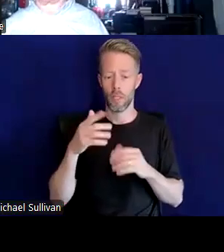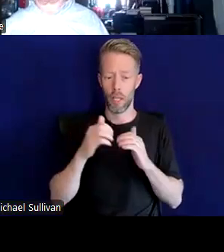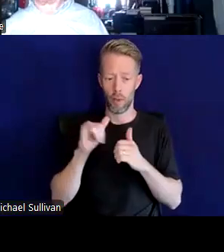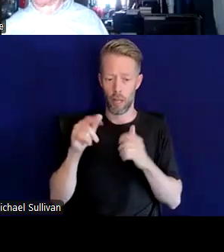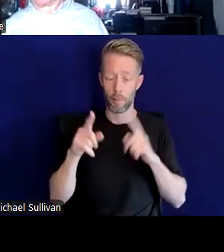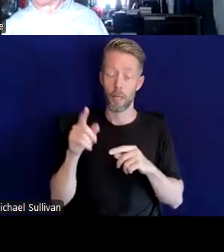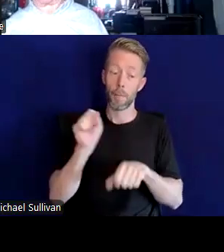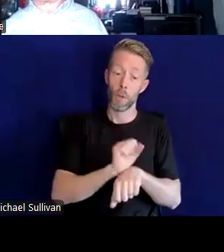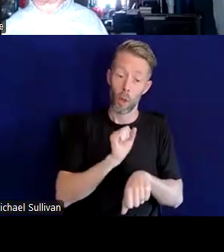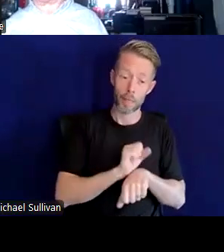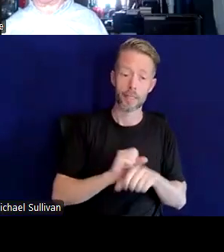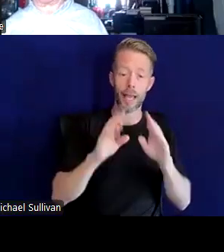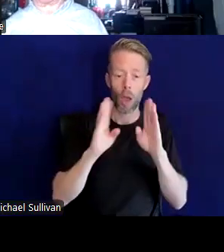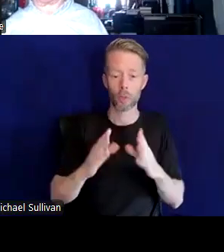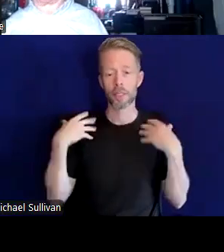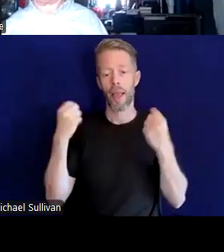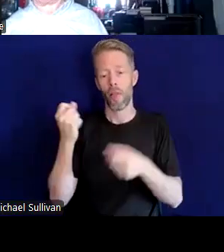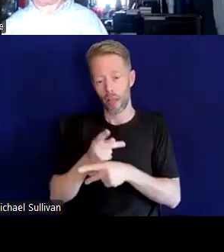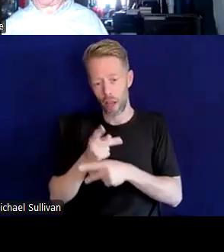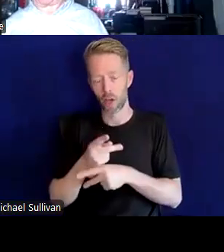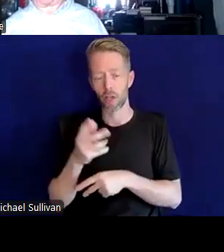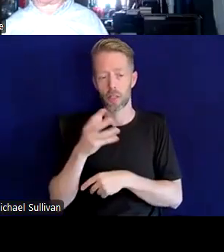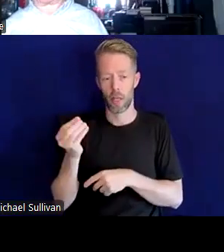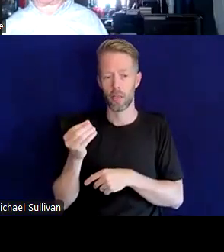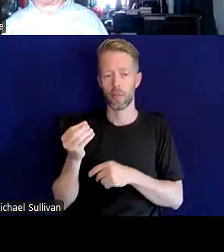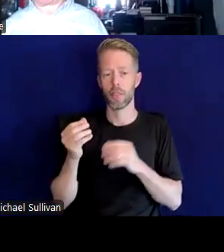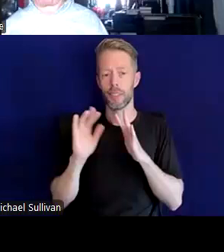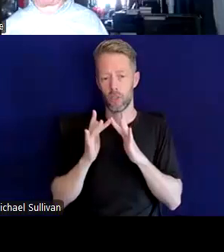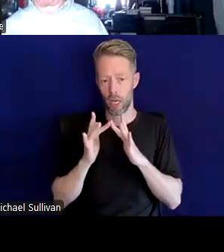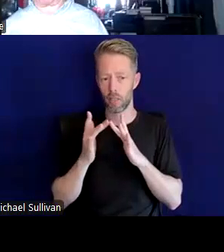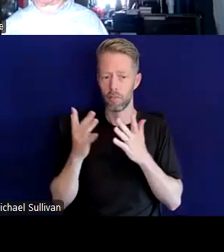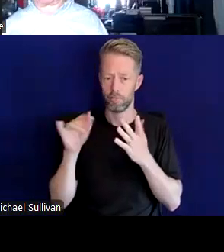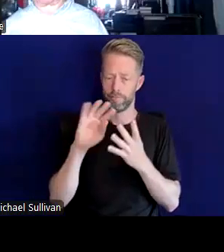employment, the housing the health care and the internet